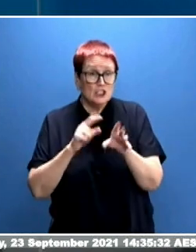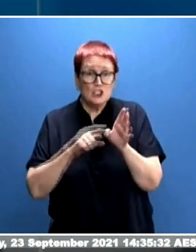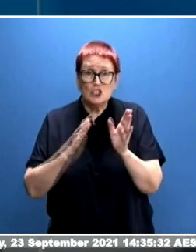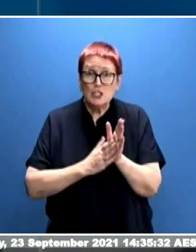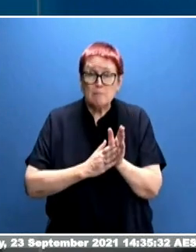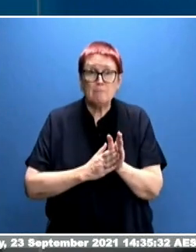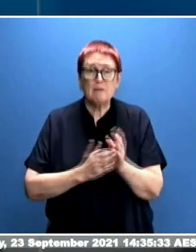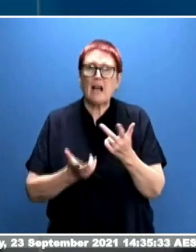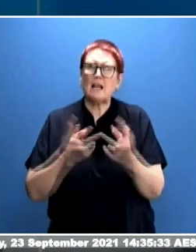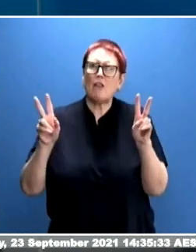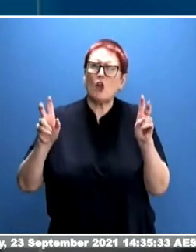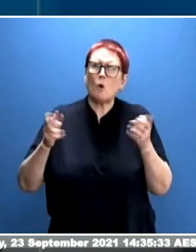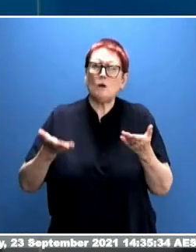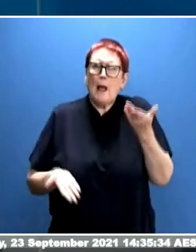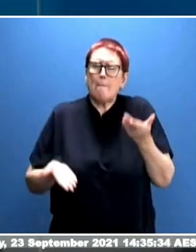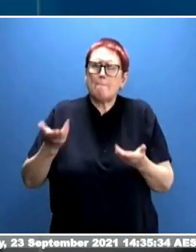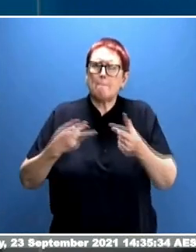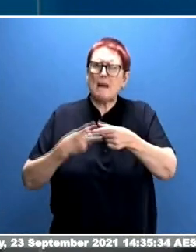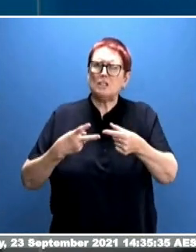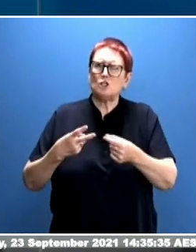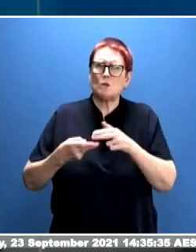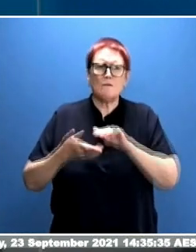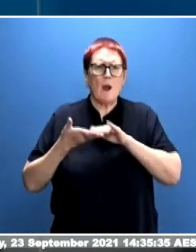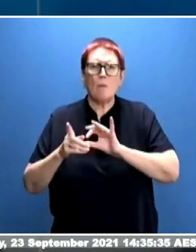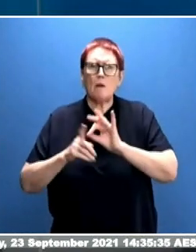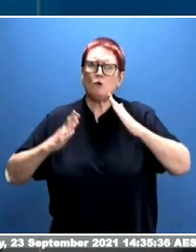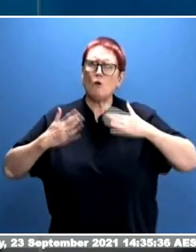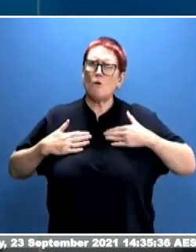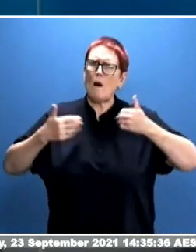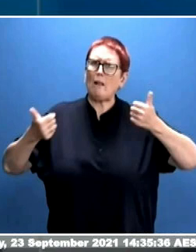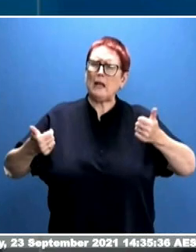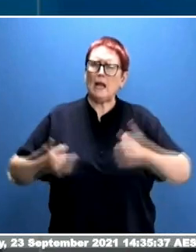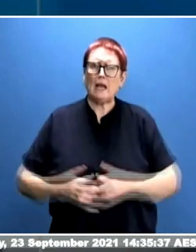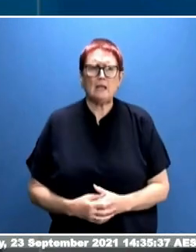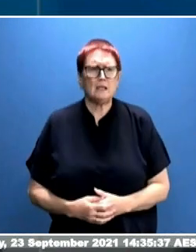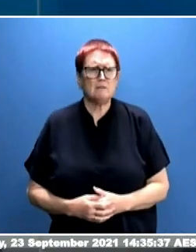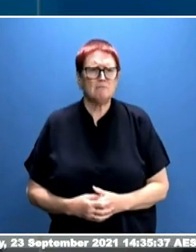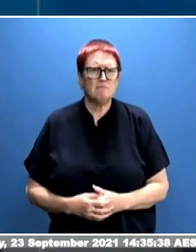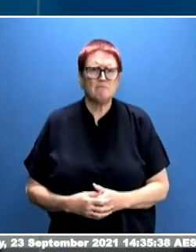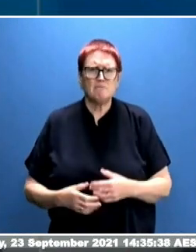is a social and emotional and wellbeing program around expertise and health.